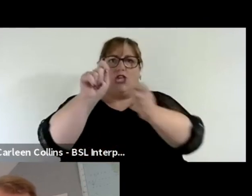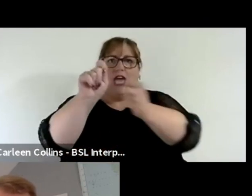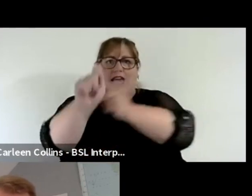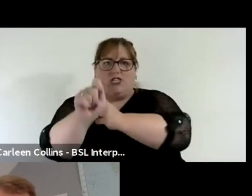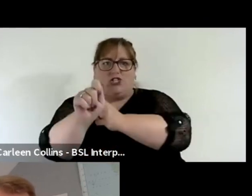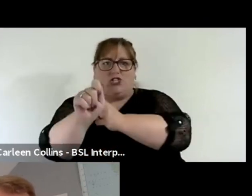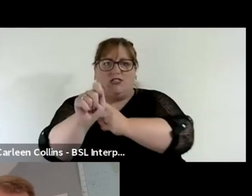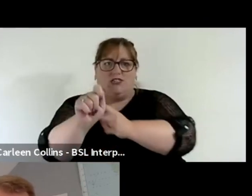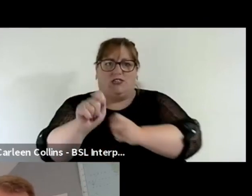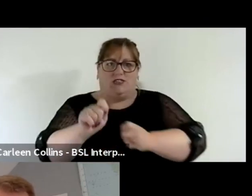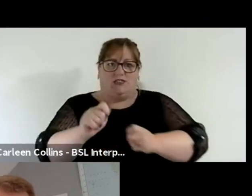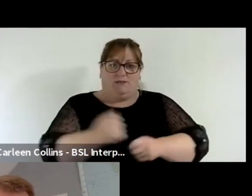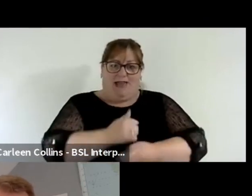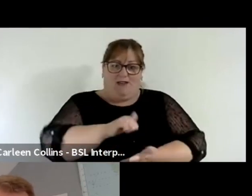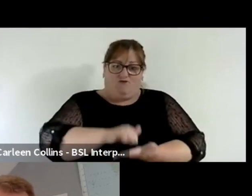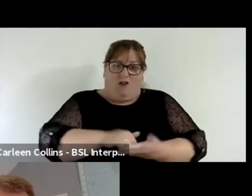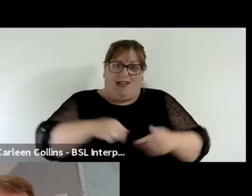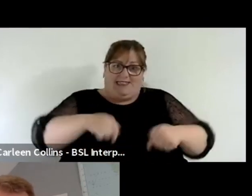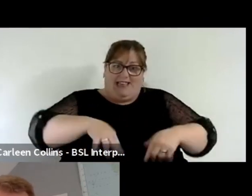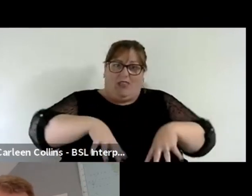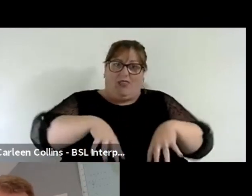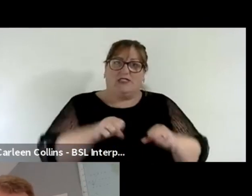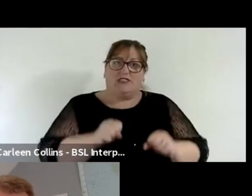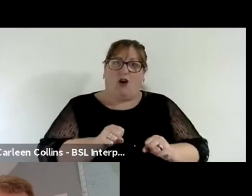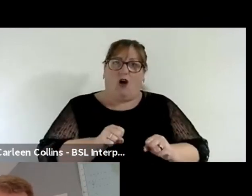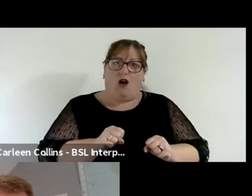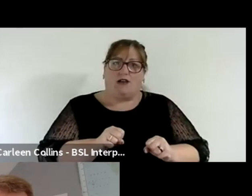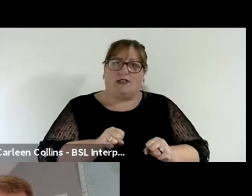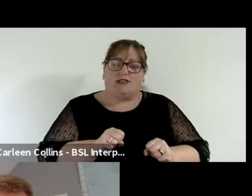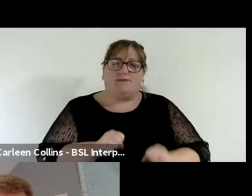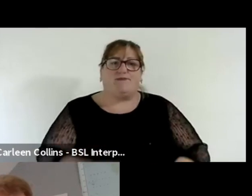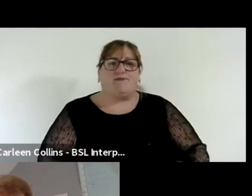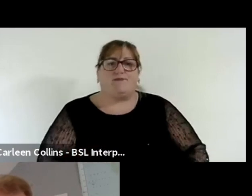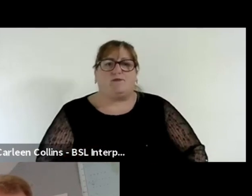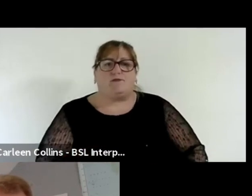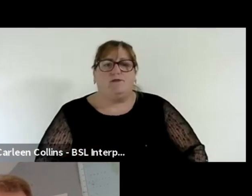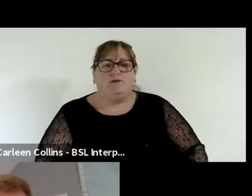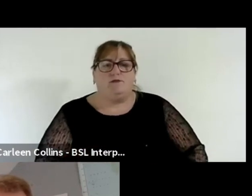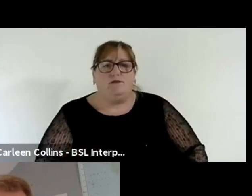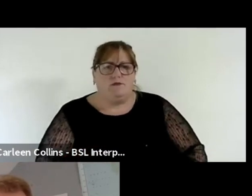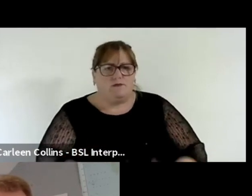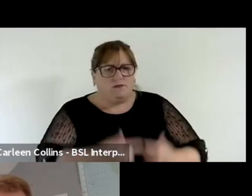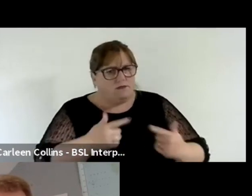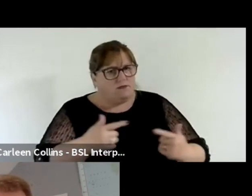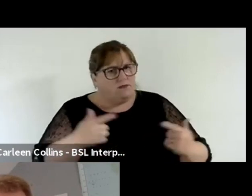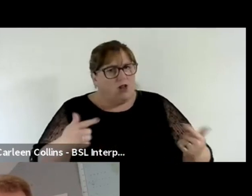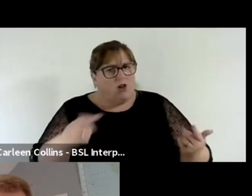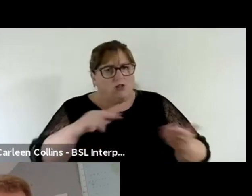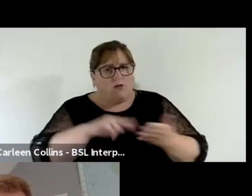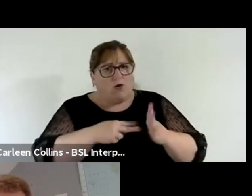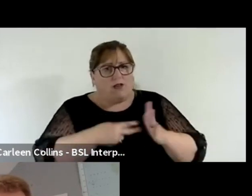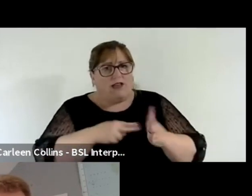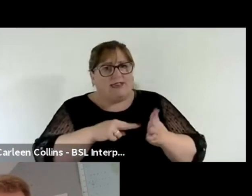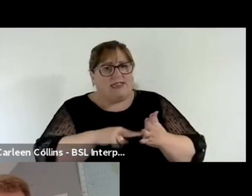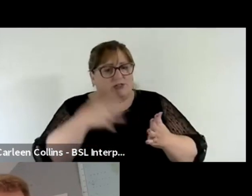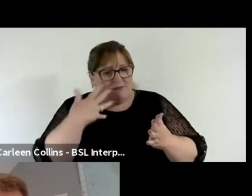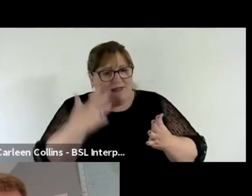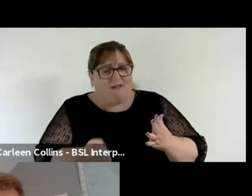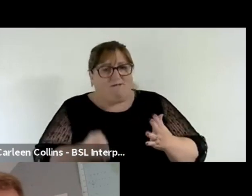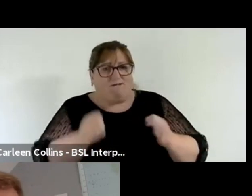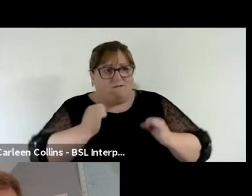services, internal services but also external, are fully accessible at the point of design now and not at some point in the future, to reduce our technical debt.